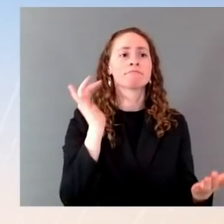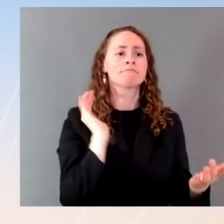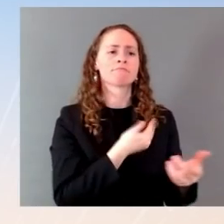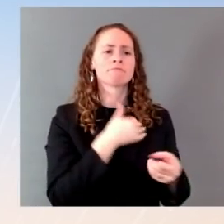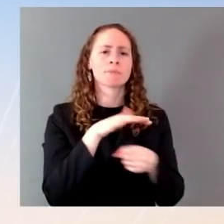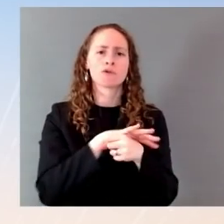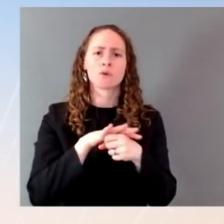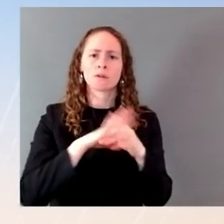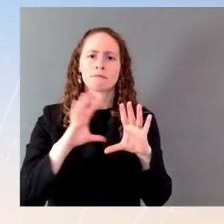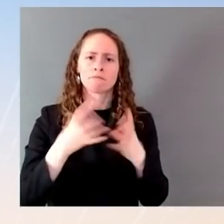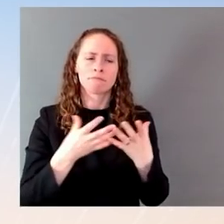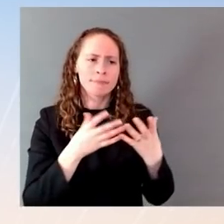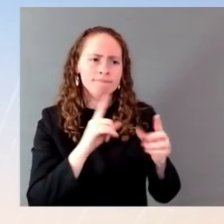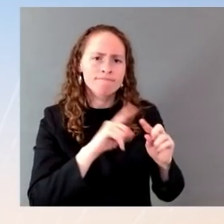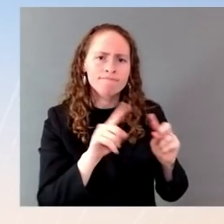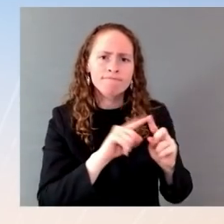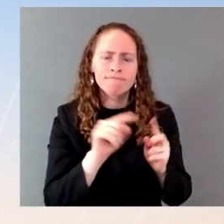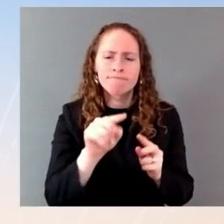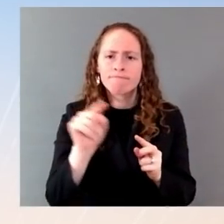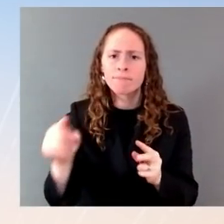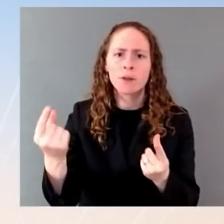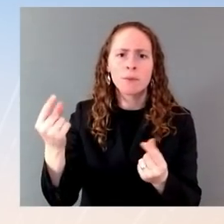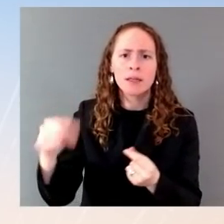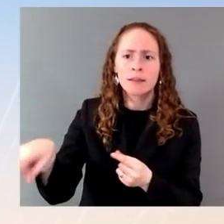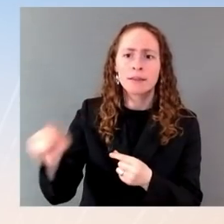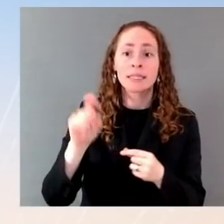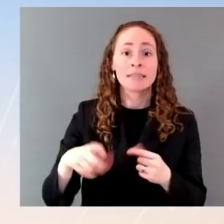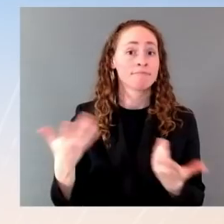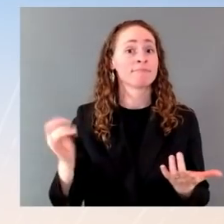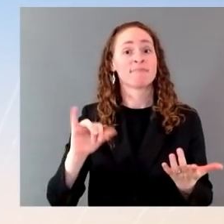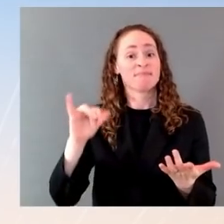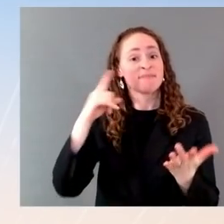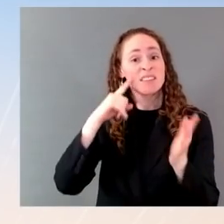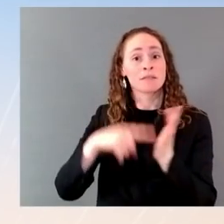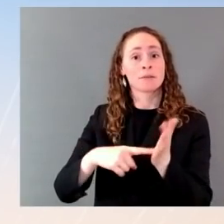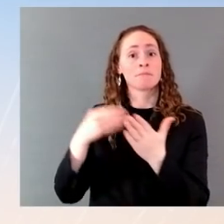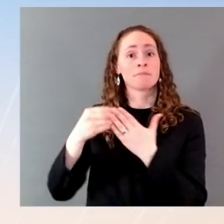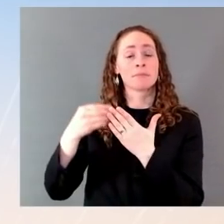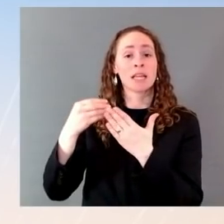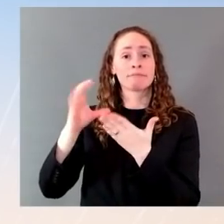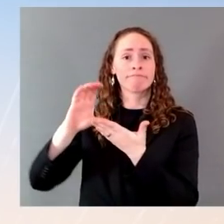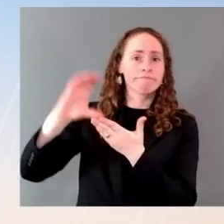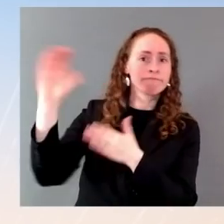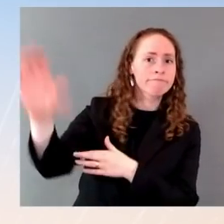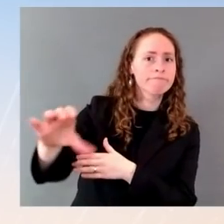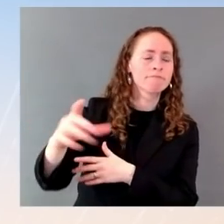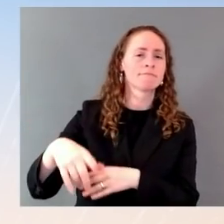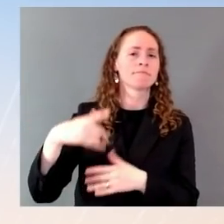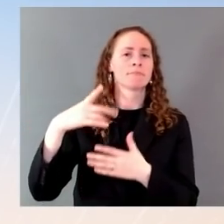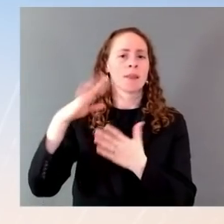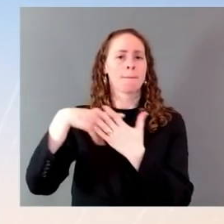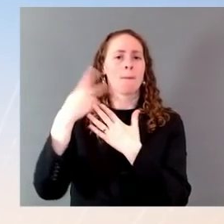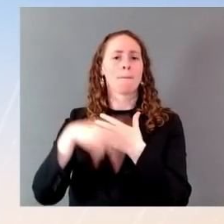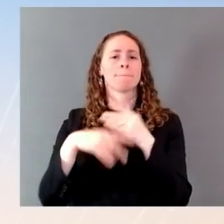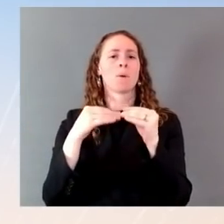something where the President proposed almost $300 million in additional assistance through his budget from what it was last year,